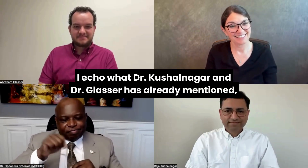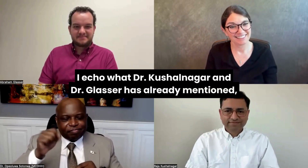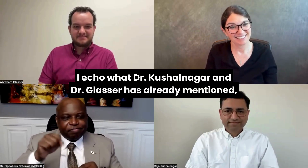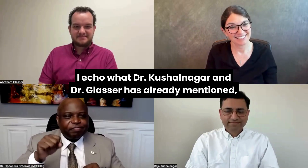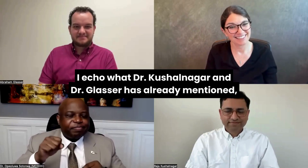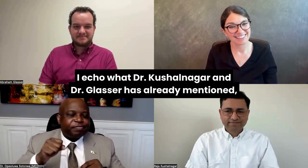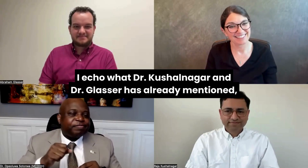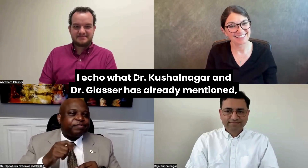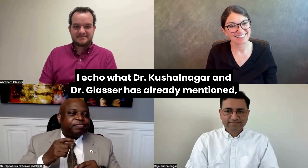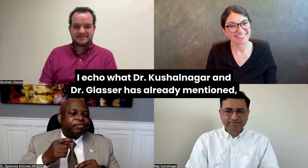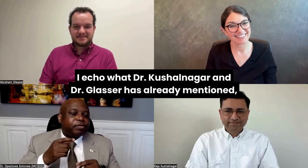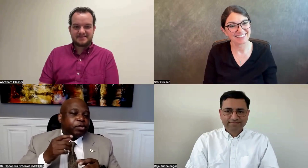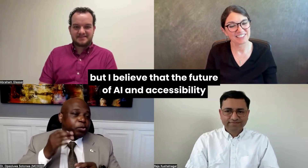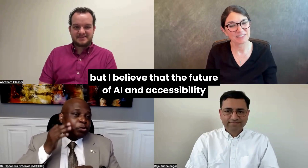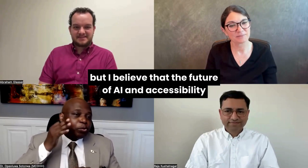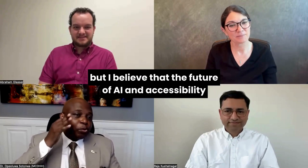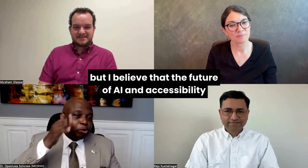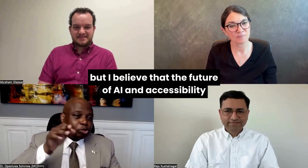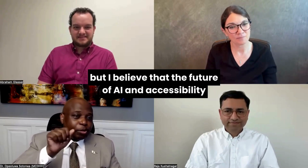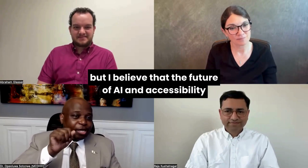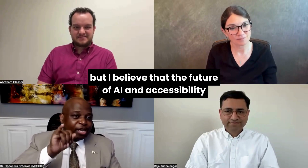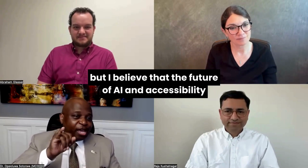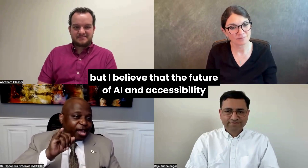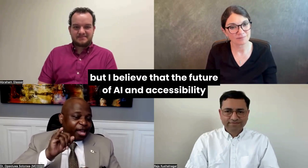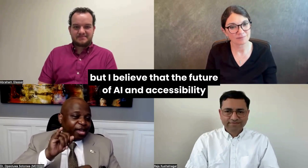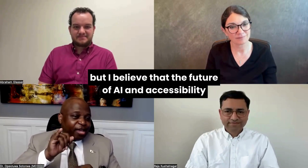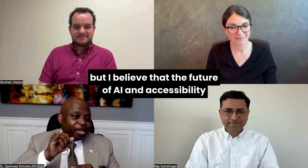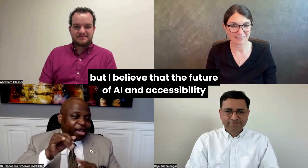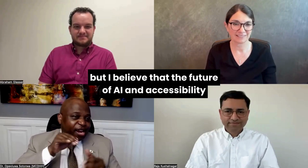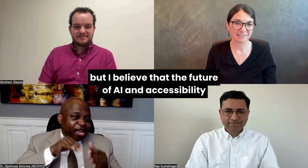but I believe that the future of AI and accessibility